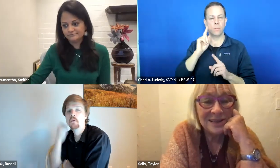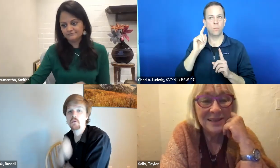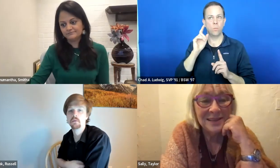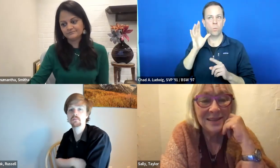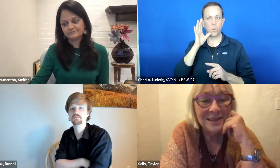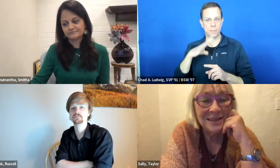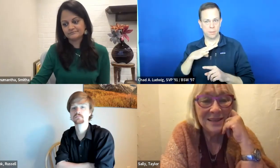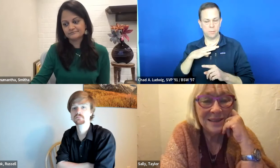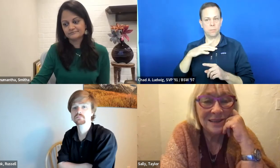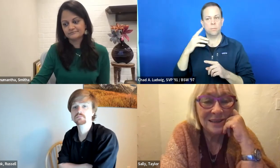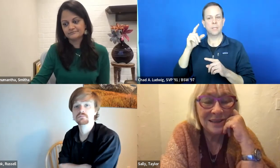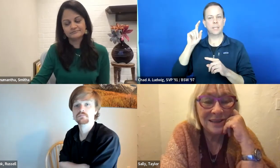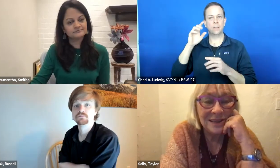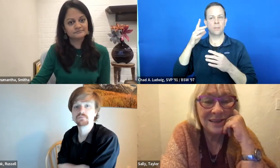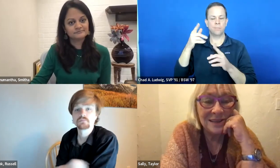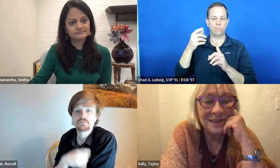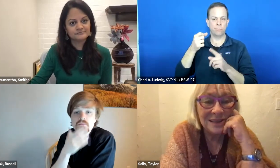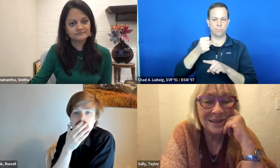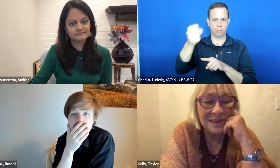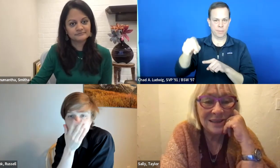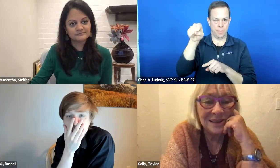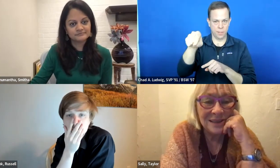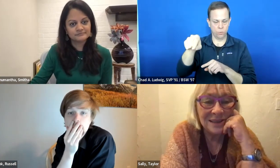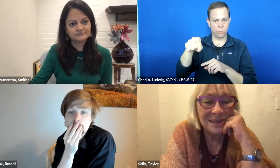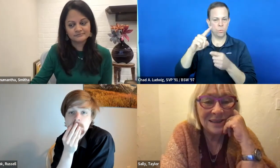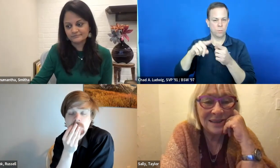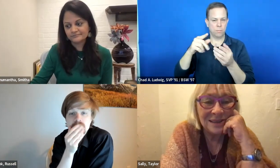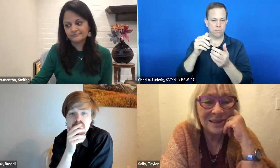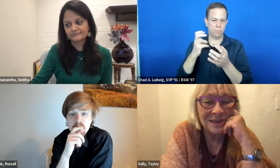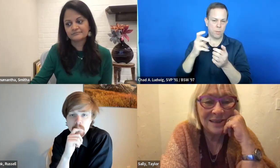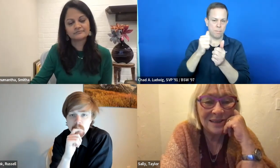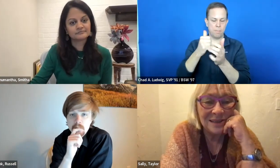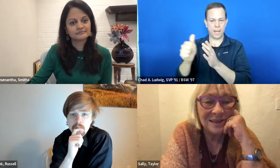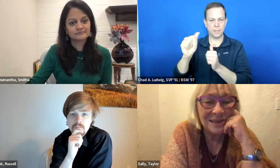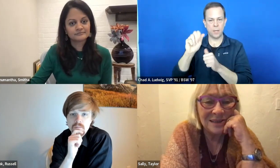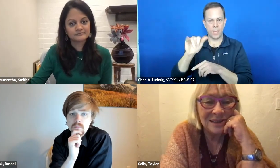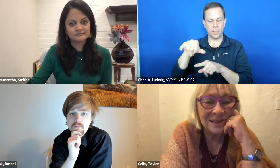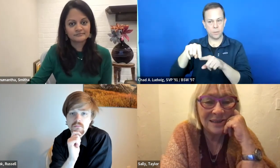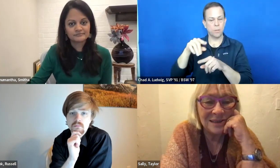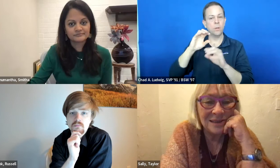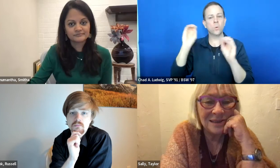they have a Deaf woman that works there.